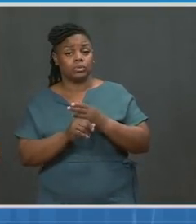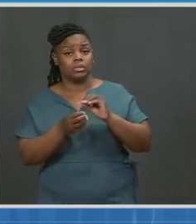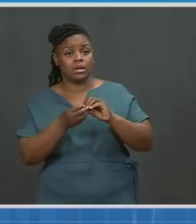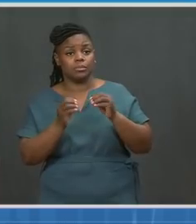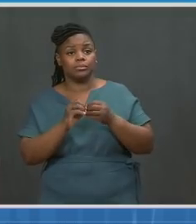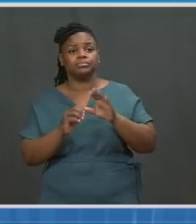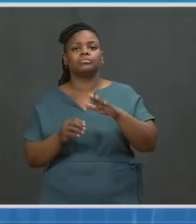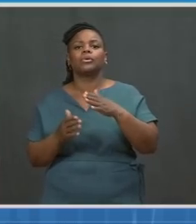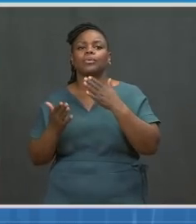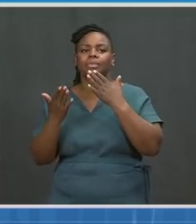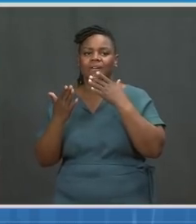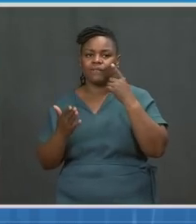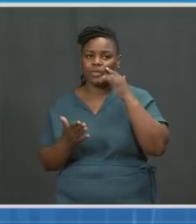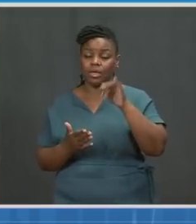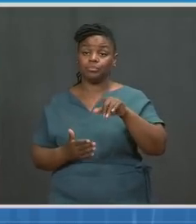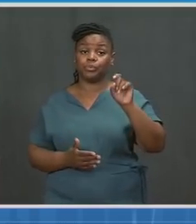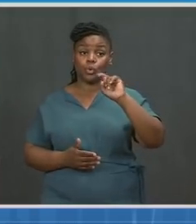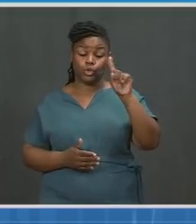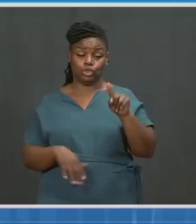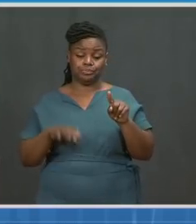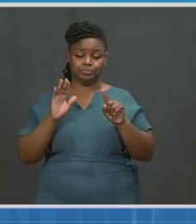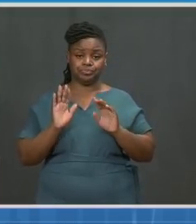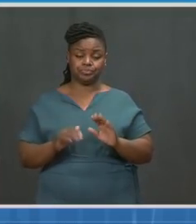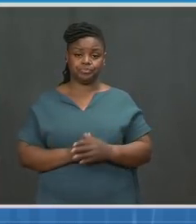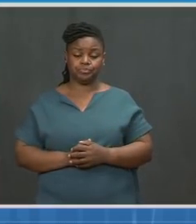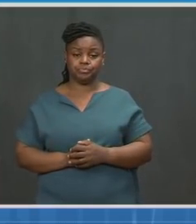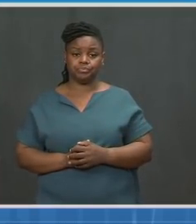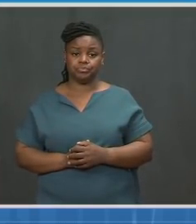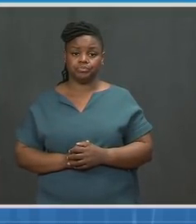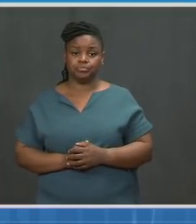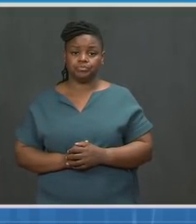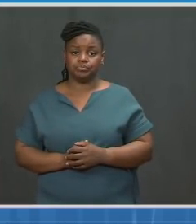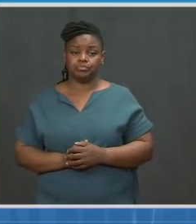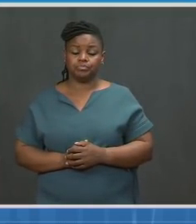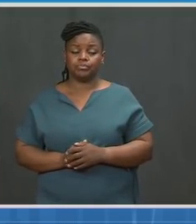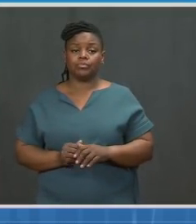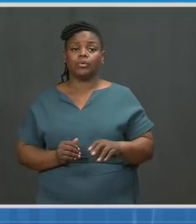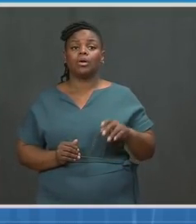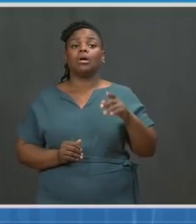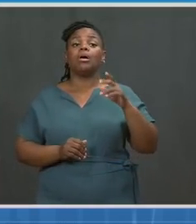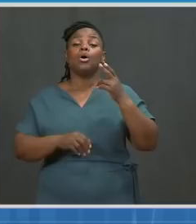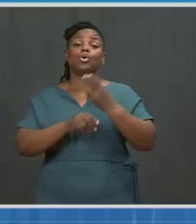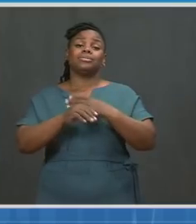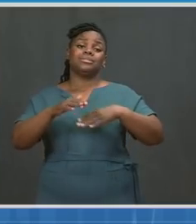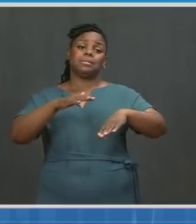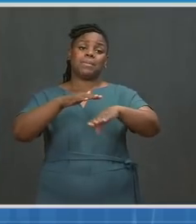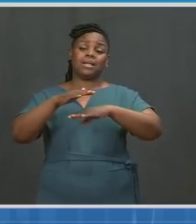You know, the -- what I'll get back to is the basic concepts, because if we define a small- and medium-sized gathering,